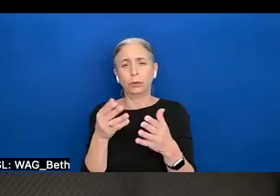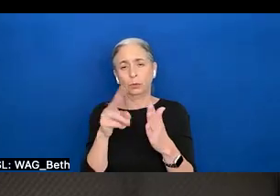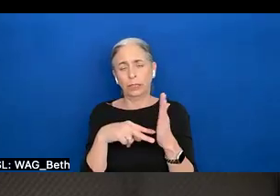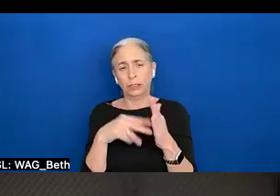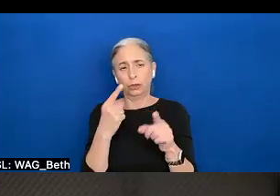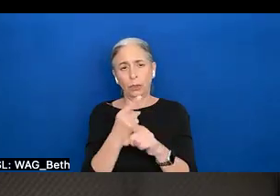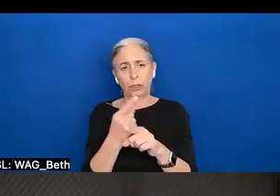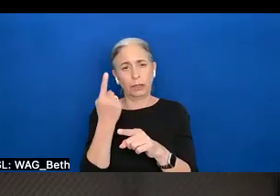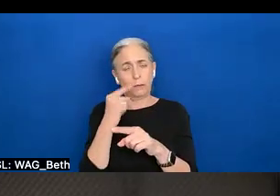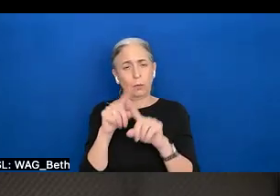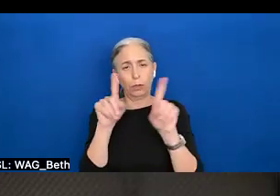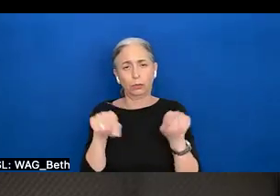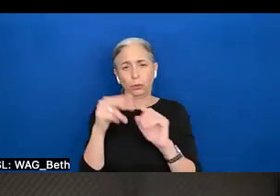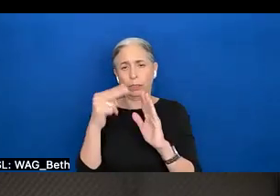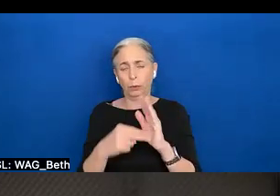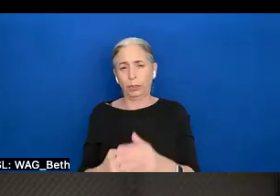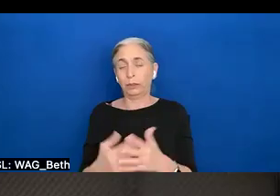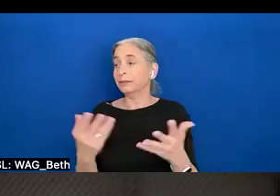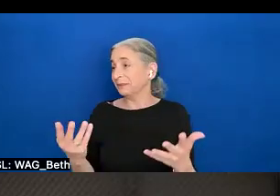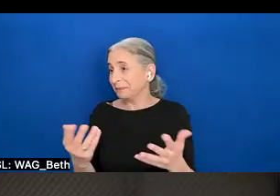read correctly for a screen reader?